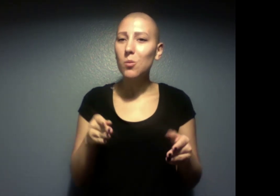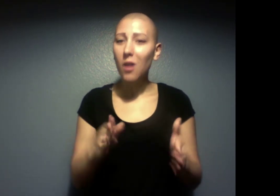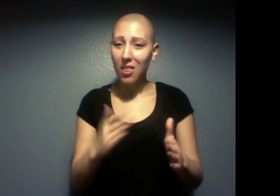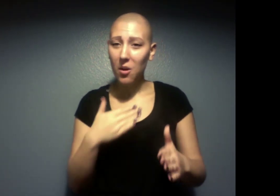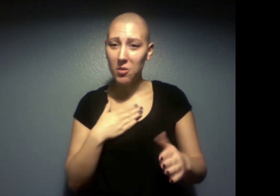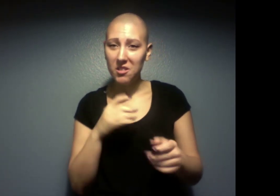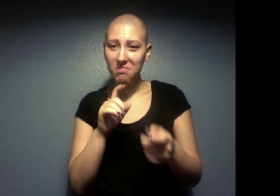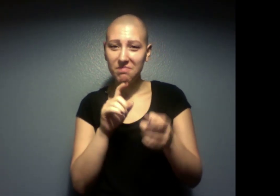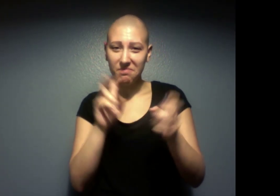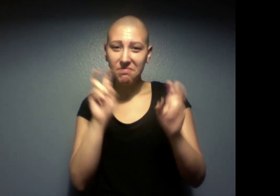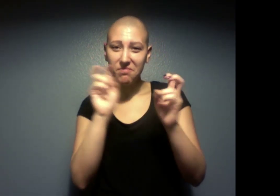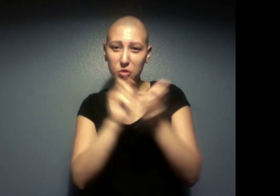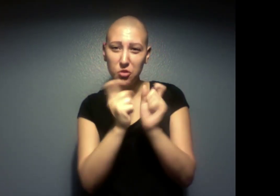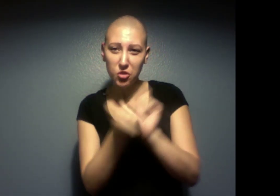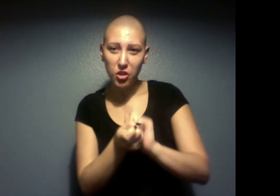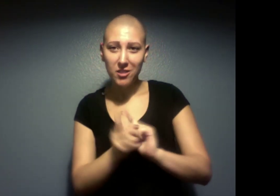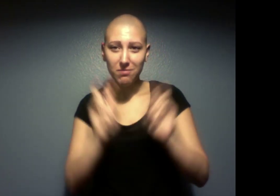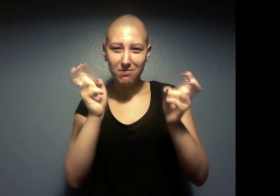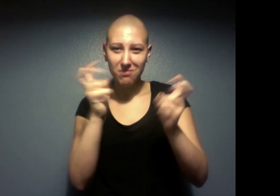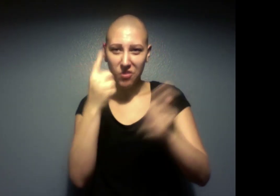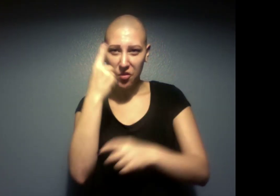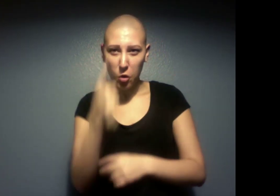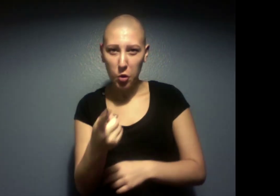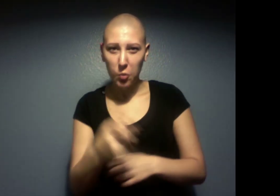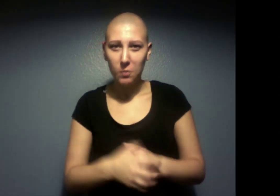Let me rephrase for you